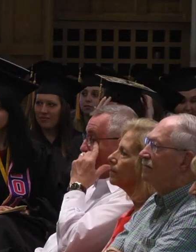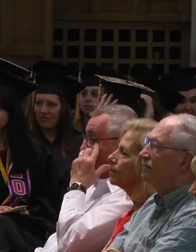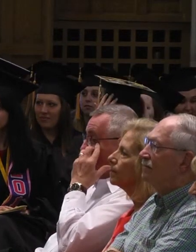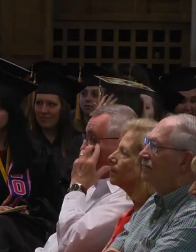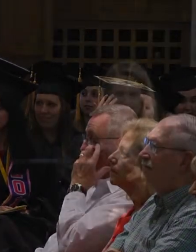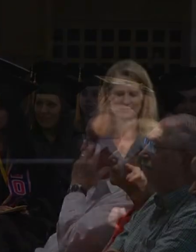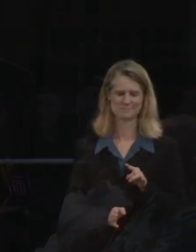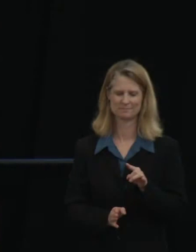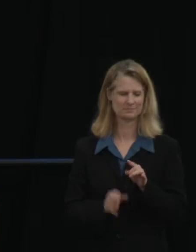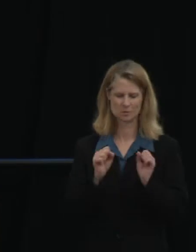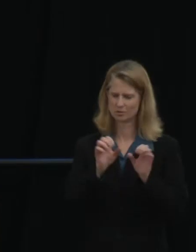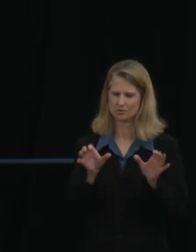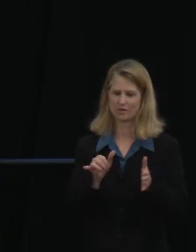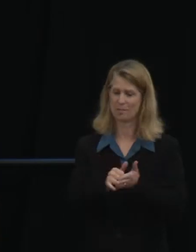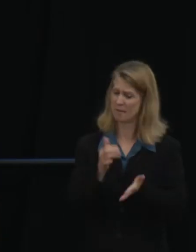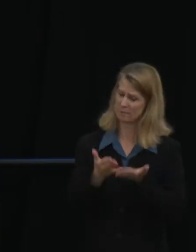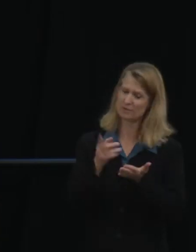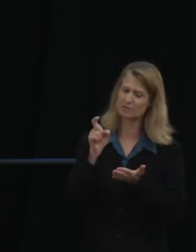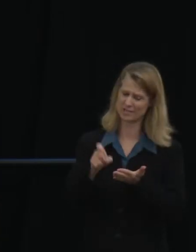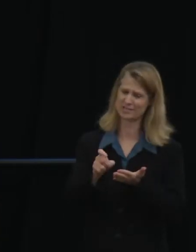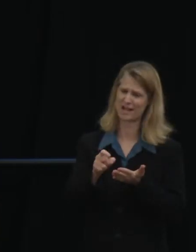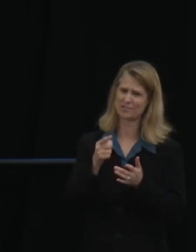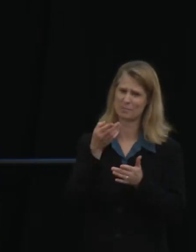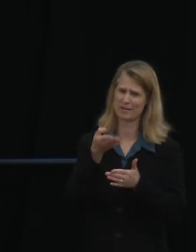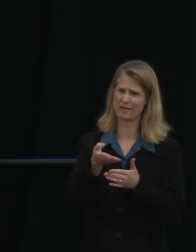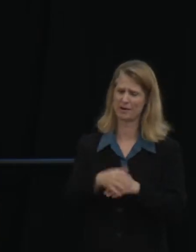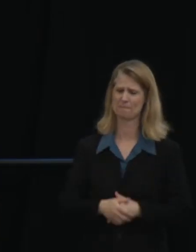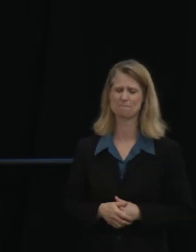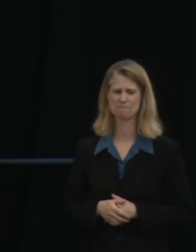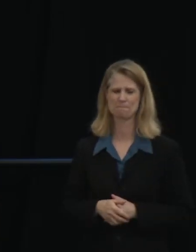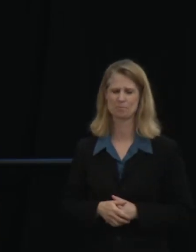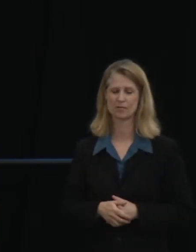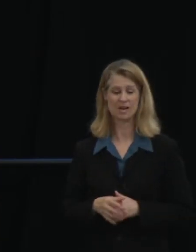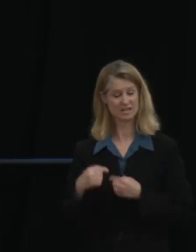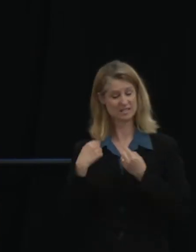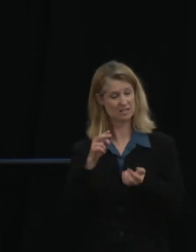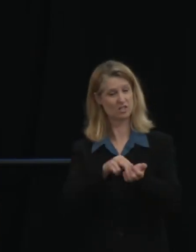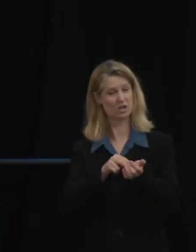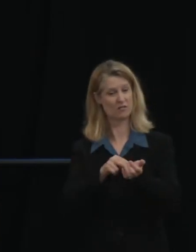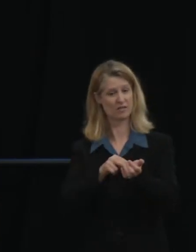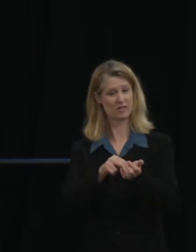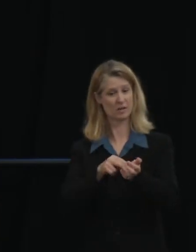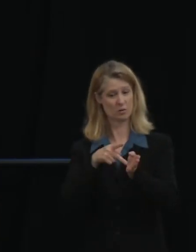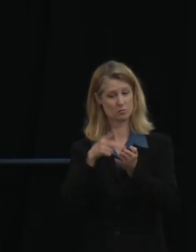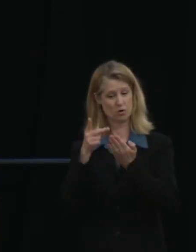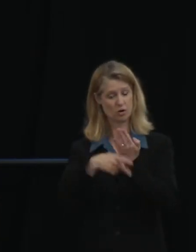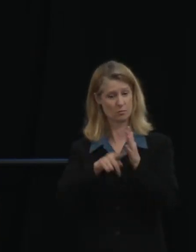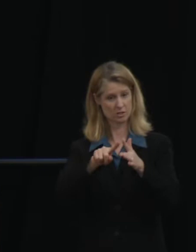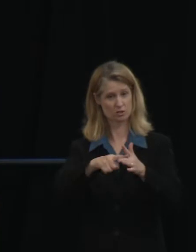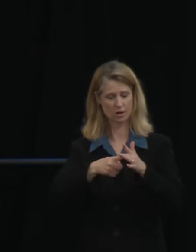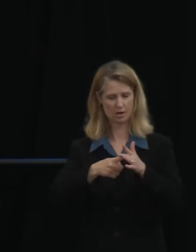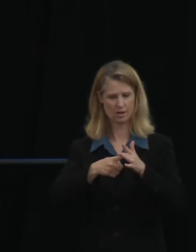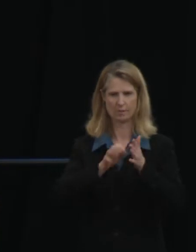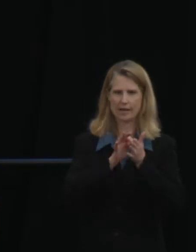Maybe you just had to be there. Since the nursing program started, some of us have been counting down the weeks and days,